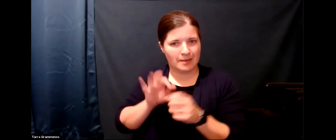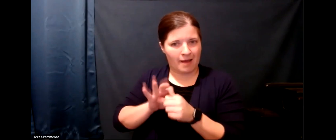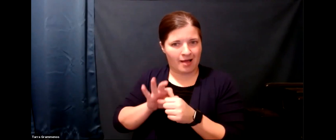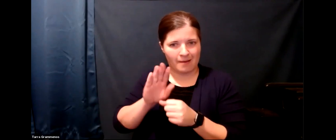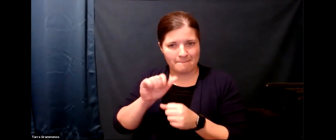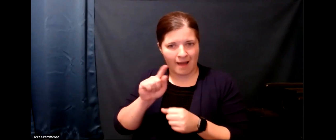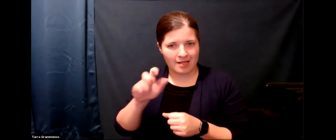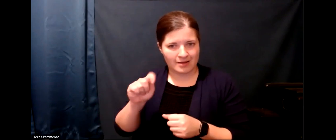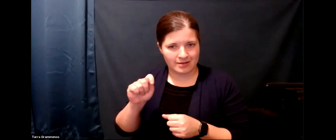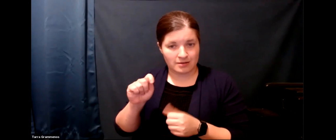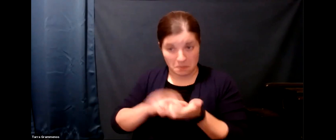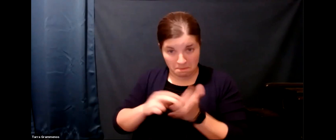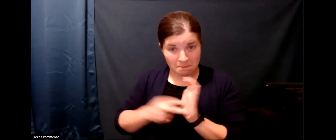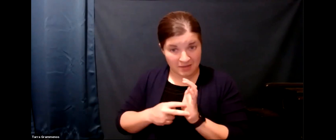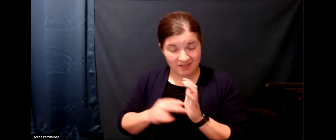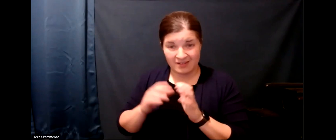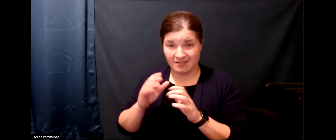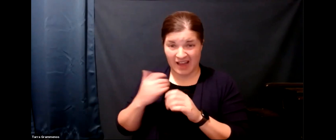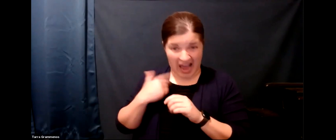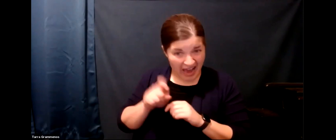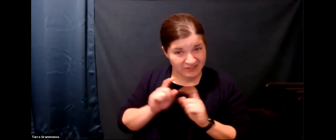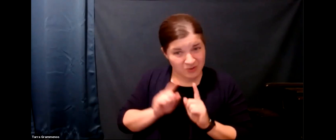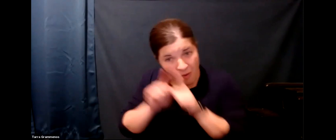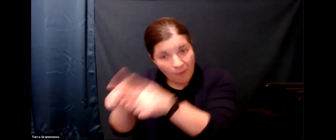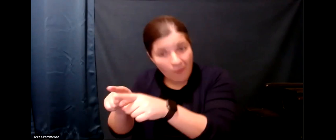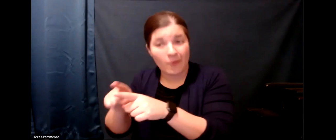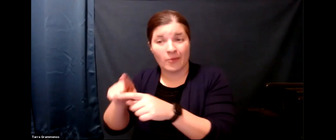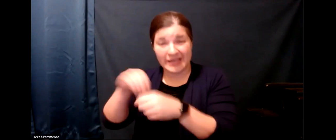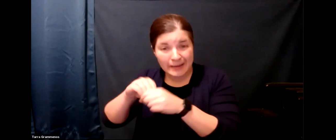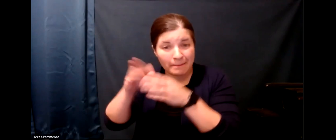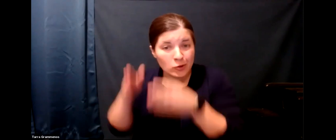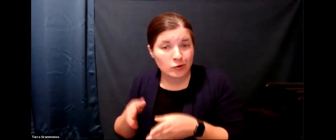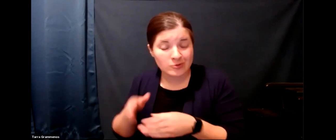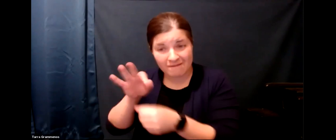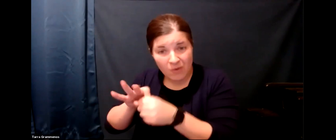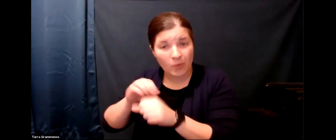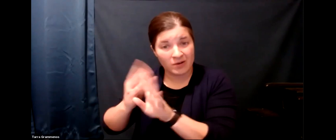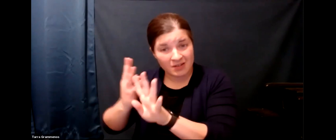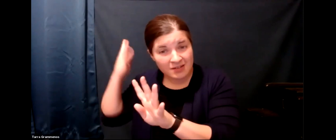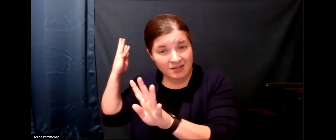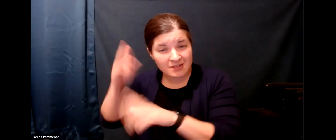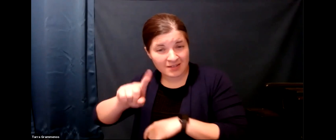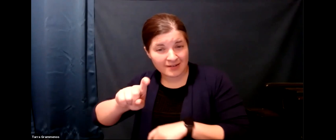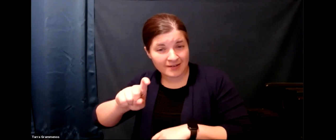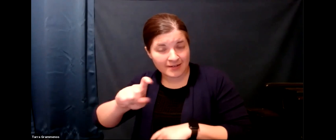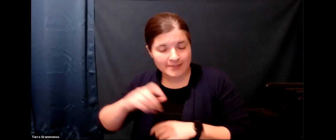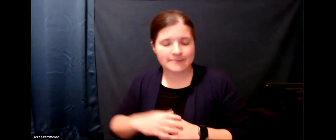Would we have to go in person then? Steve Simon: So I don't think that's going to